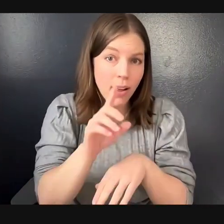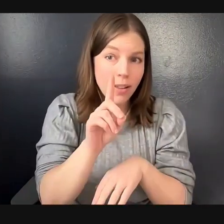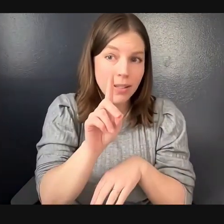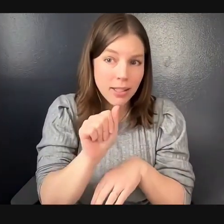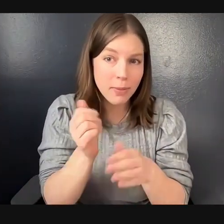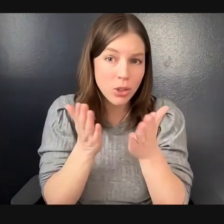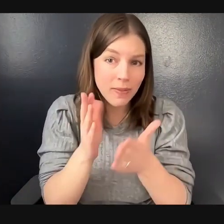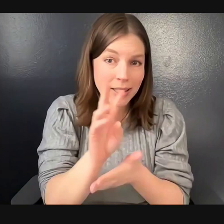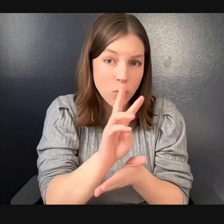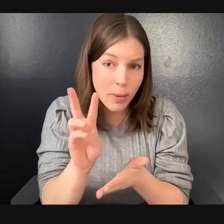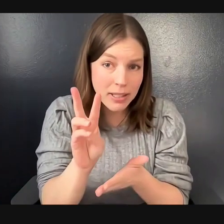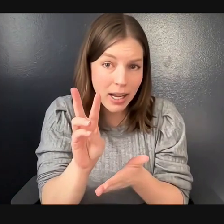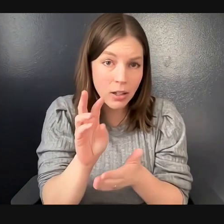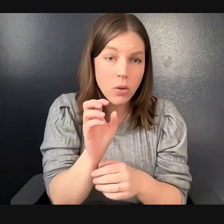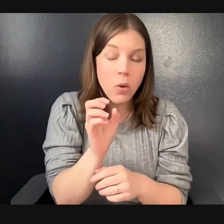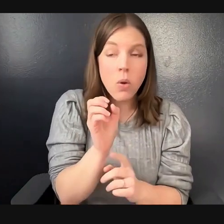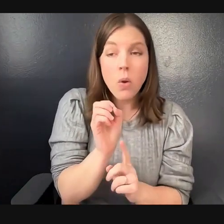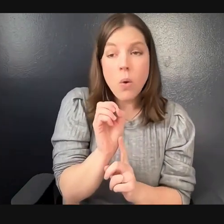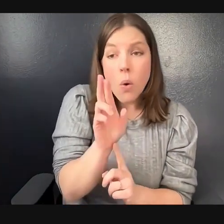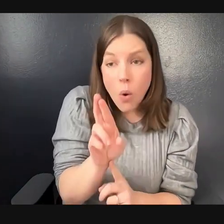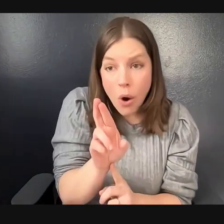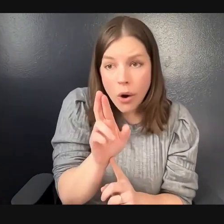It may be housed on the disability services website,